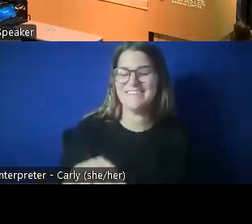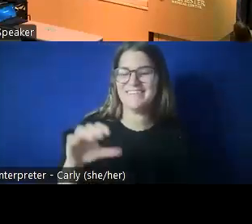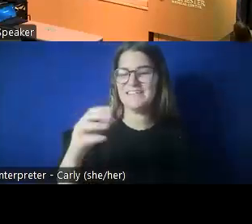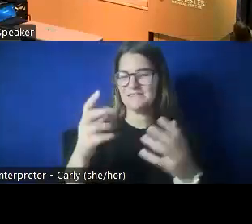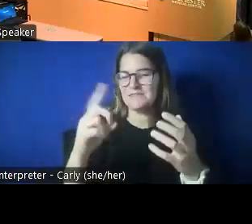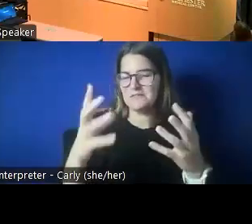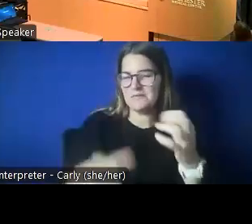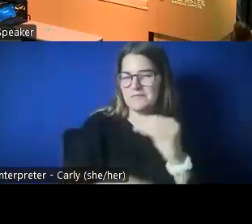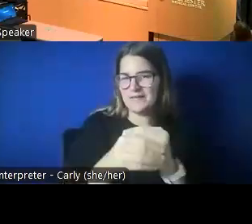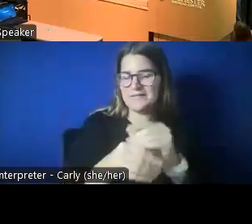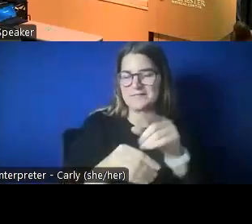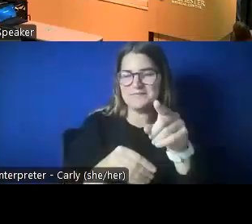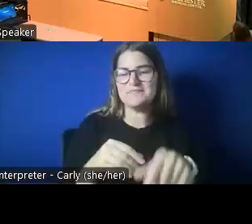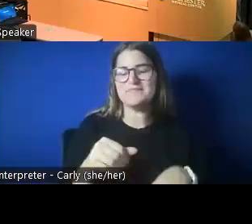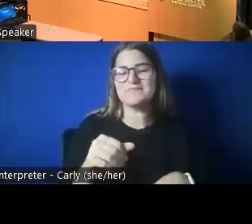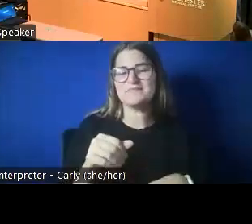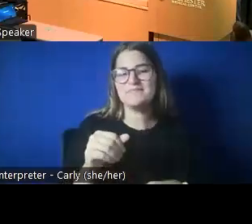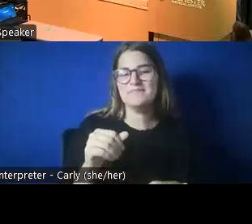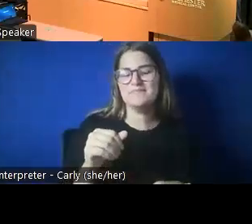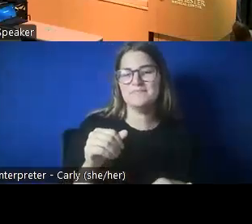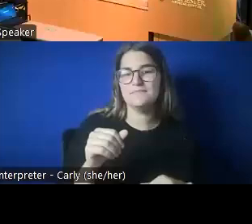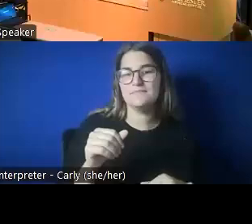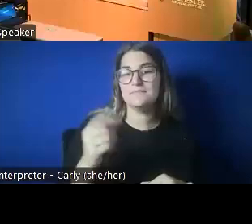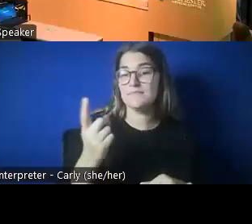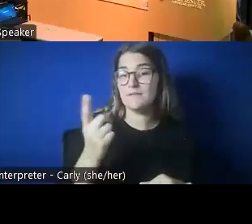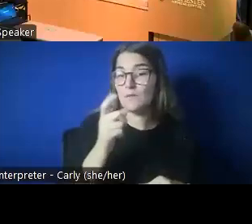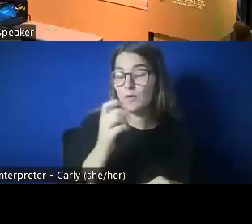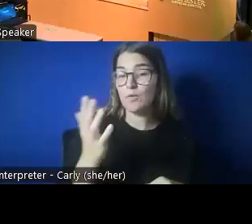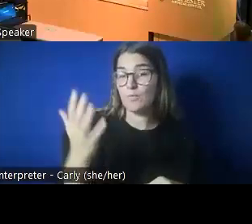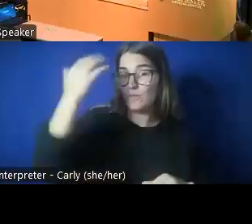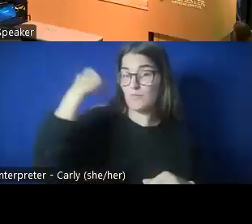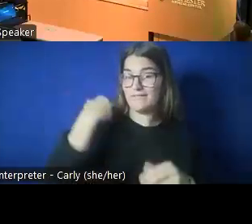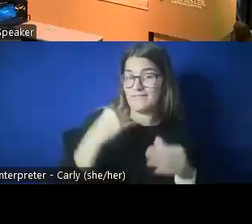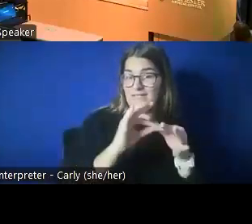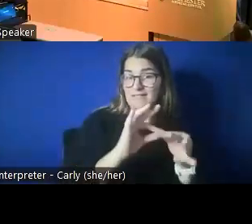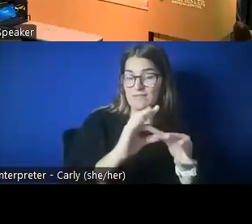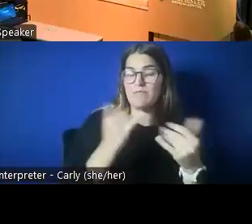that Um this can be someone who was maybe previously in a relationship and now they're